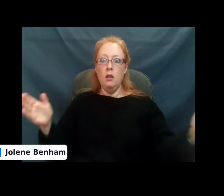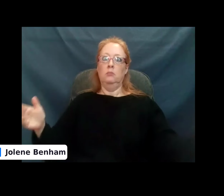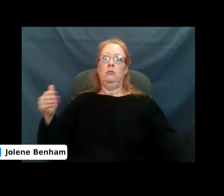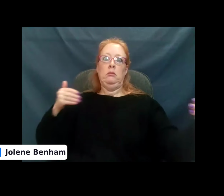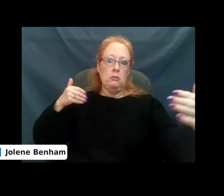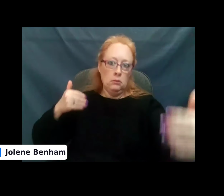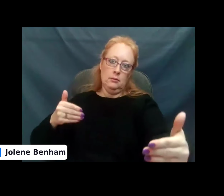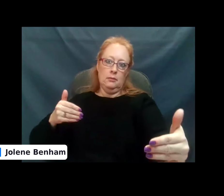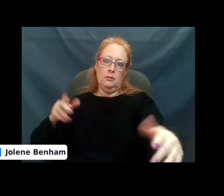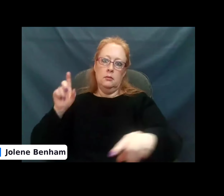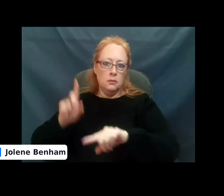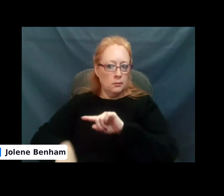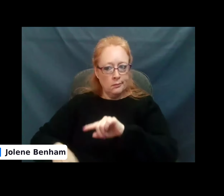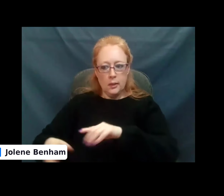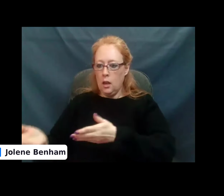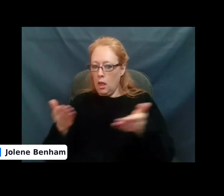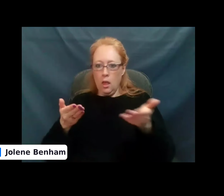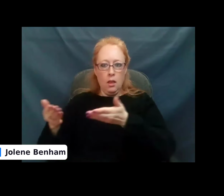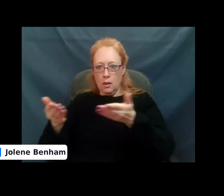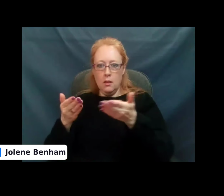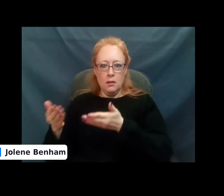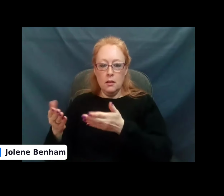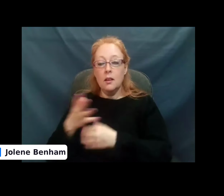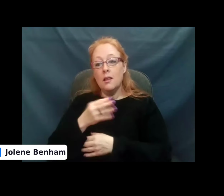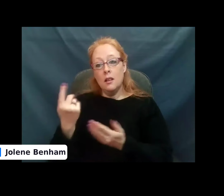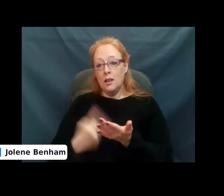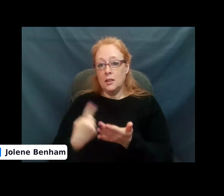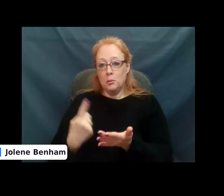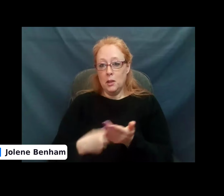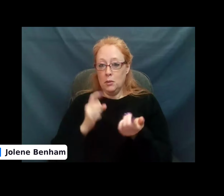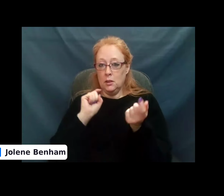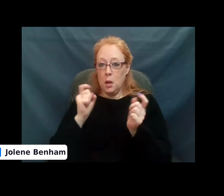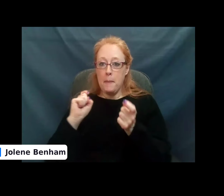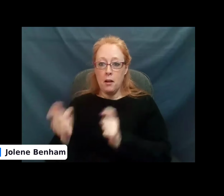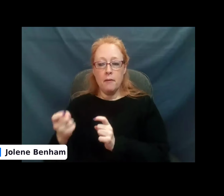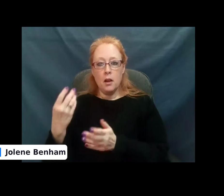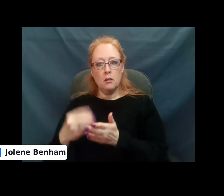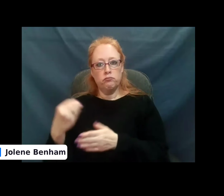The box becomes bigger.